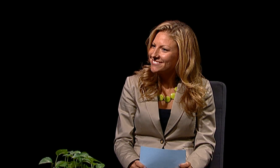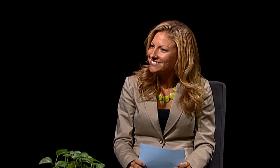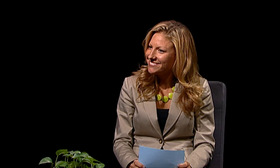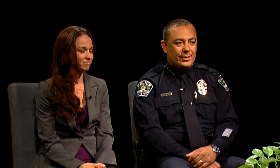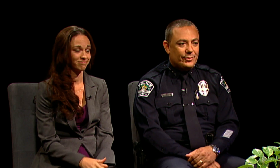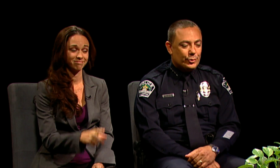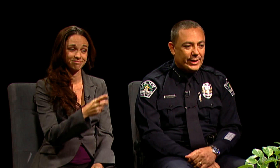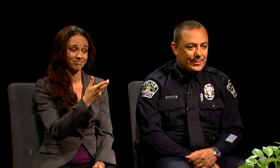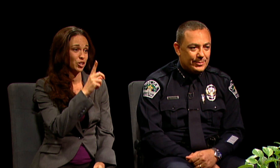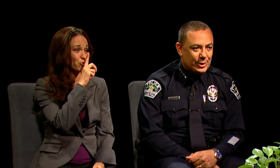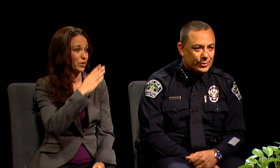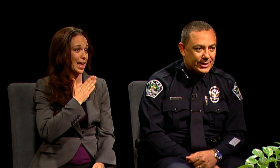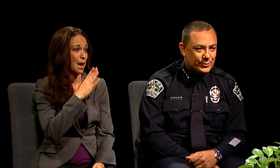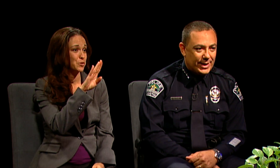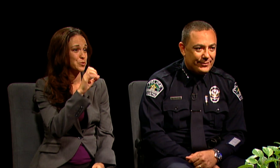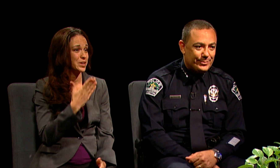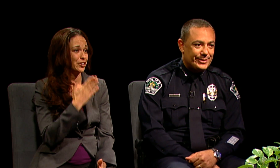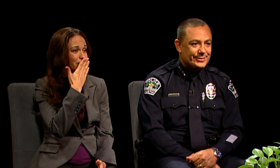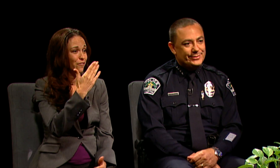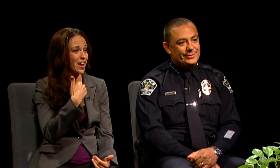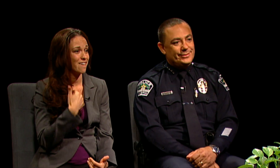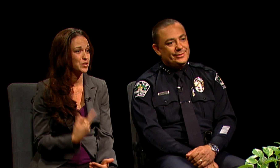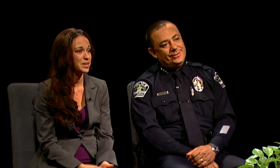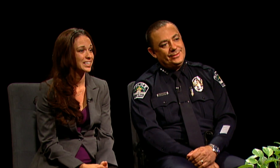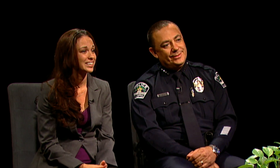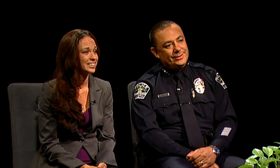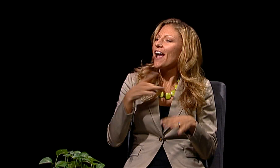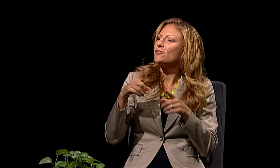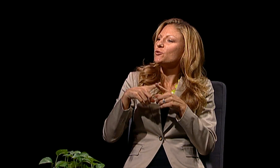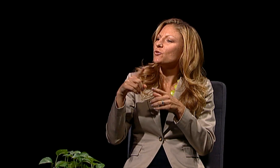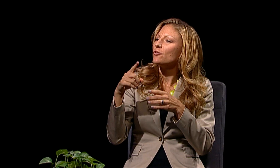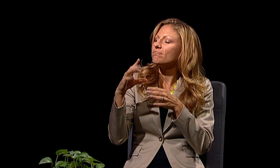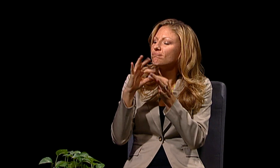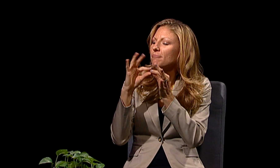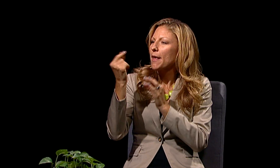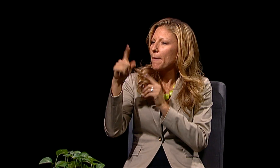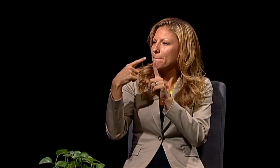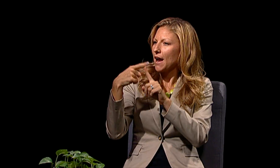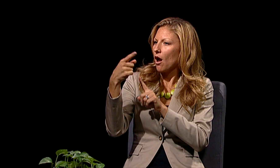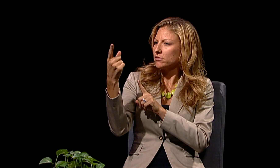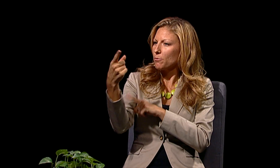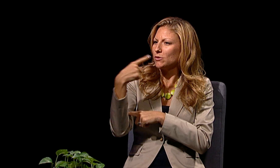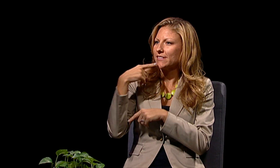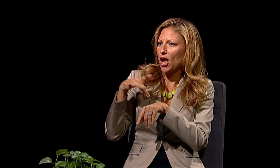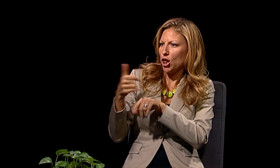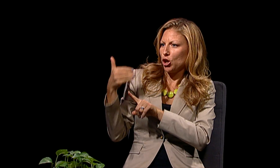OH, I'M REALLY HAPPY TO BE HERE. THANKS FOR HAVING ME. I'D LIKE TO TALK A LITTLE BIT MORE ABOUT